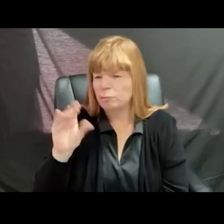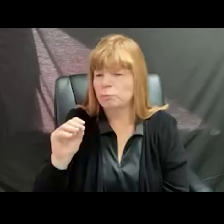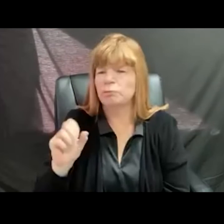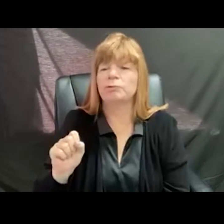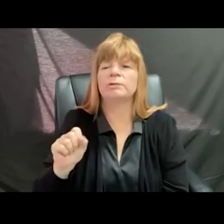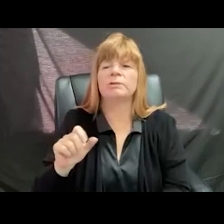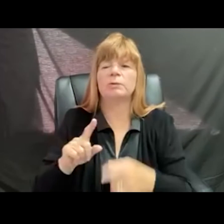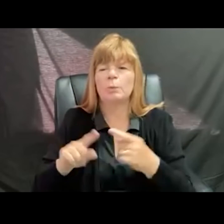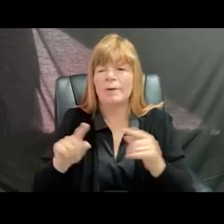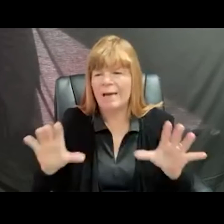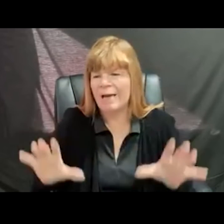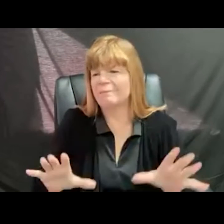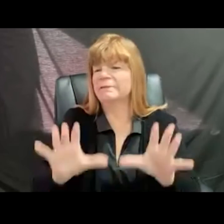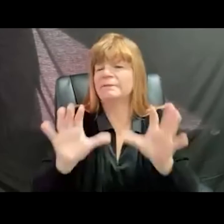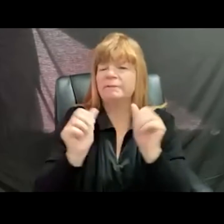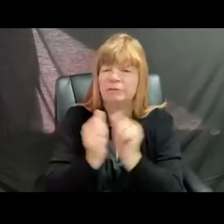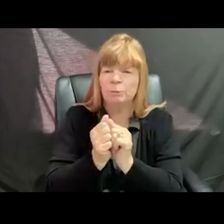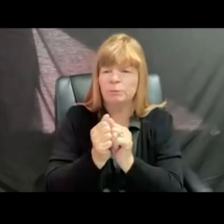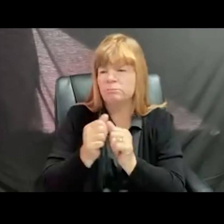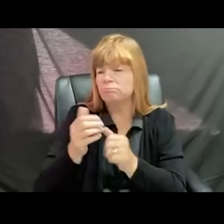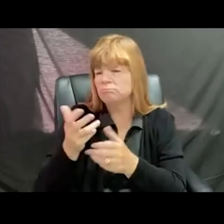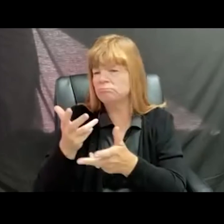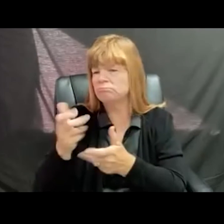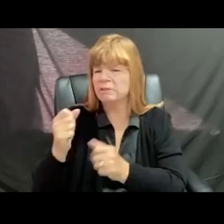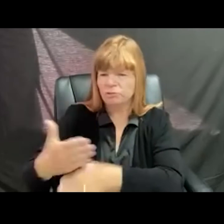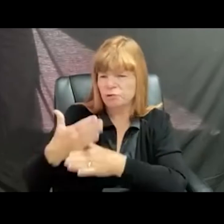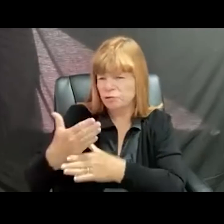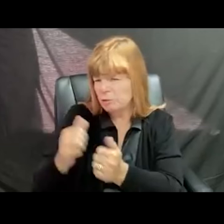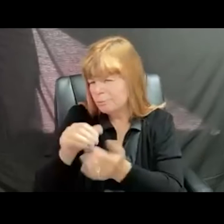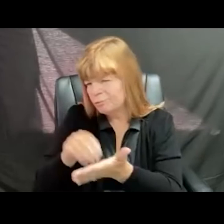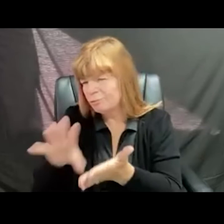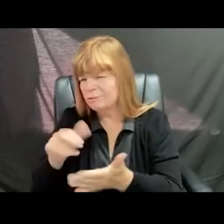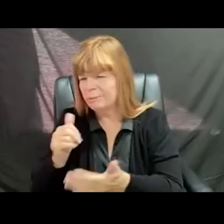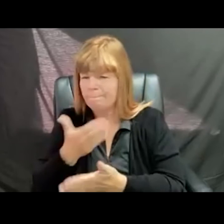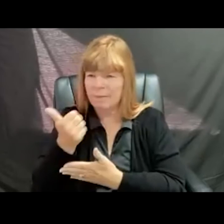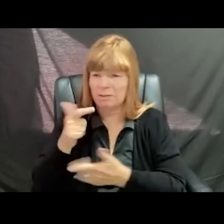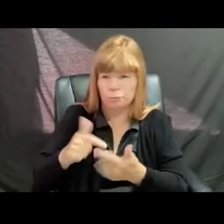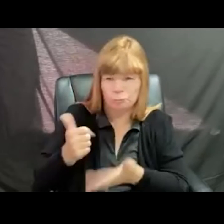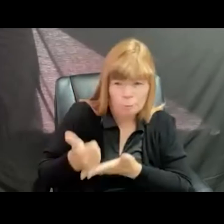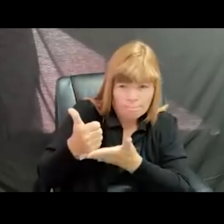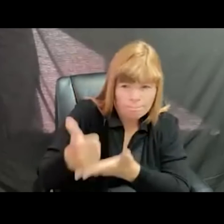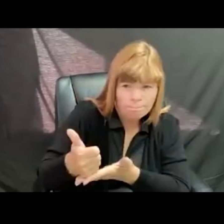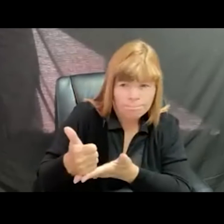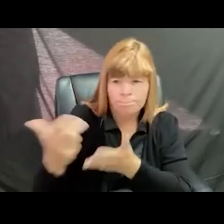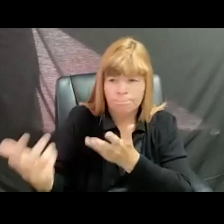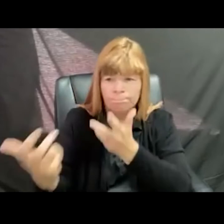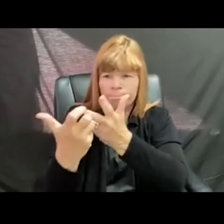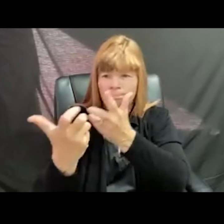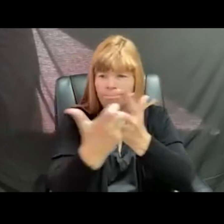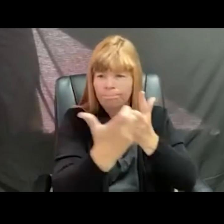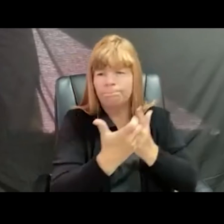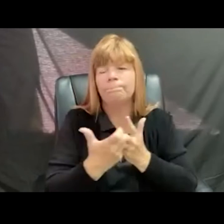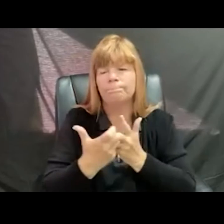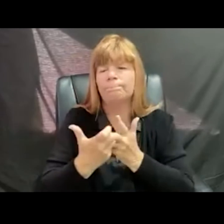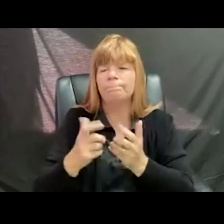with the share with the students to try to help best help them with what their particular needs